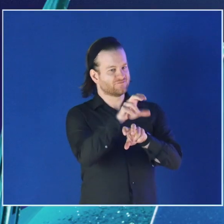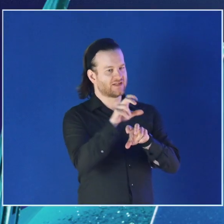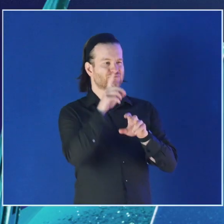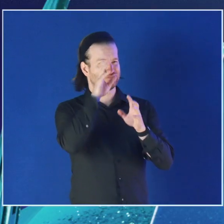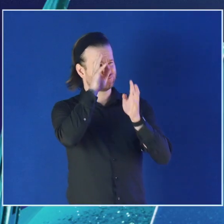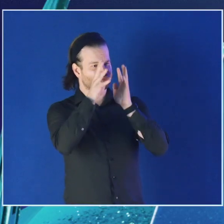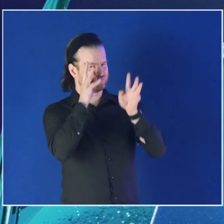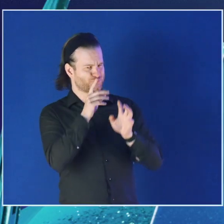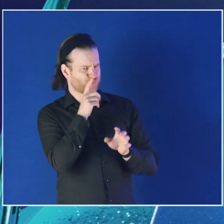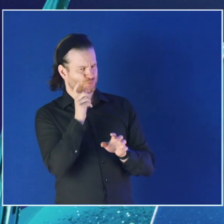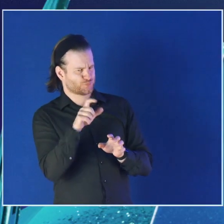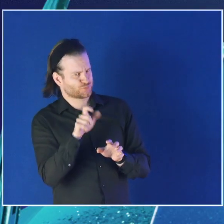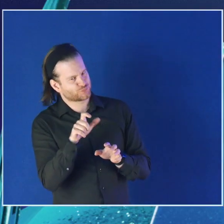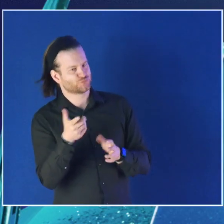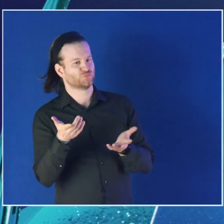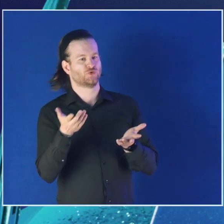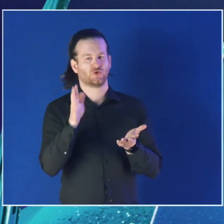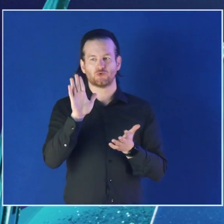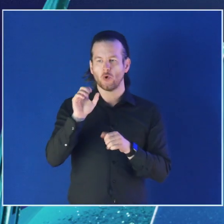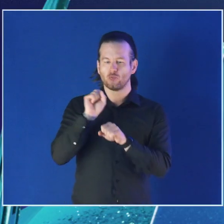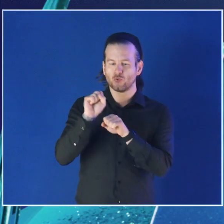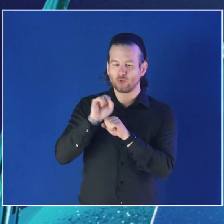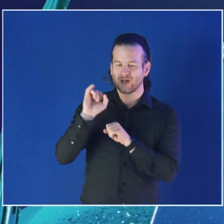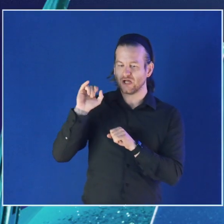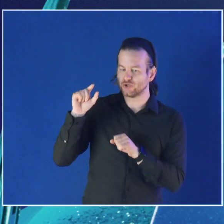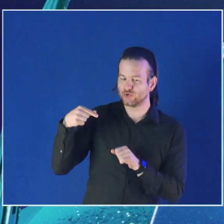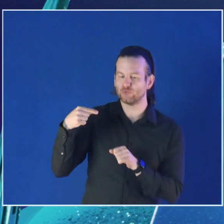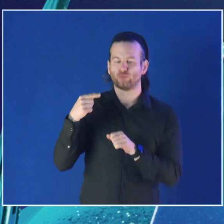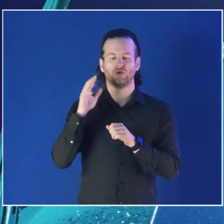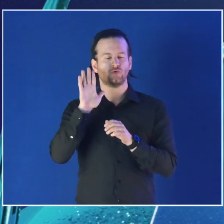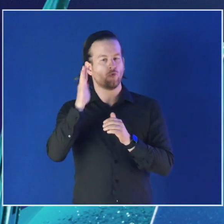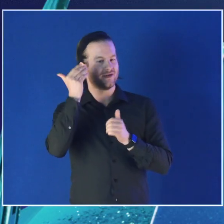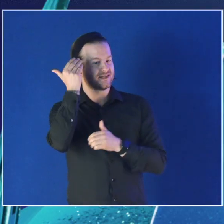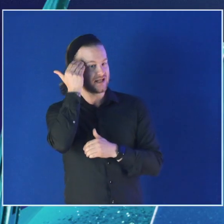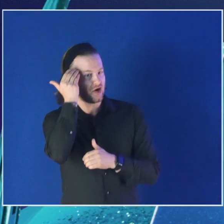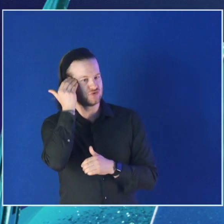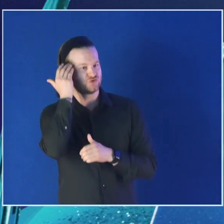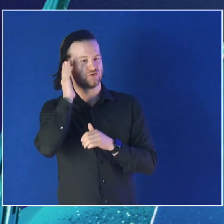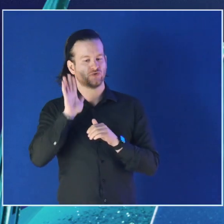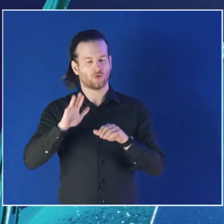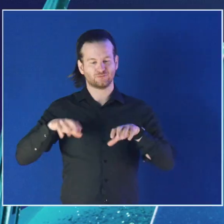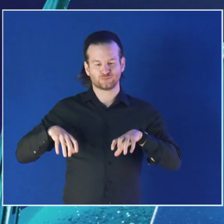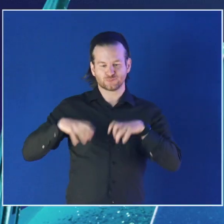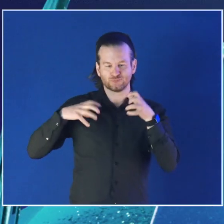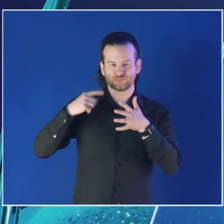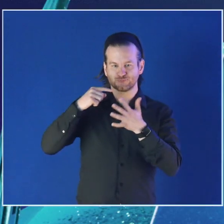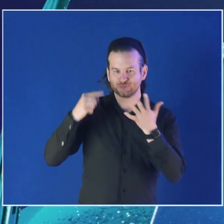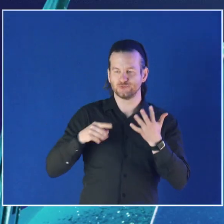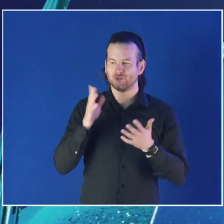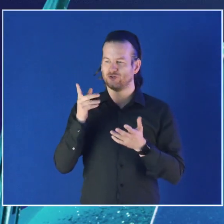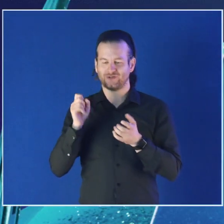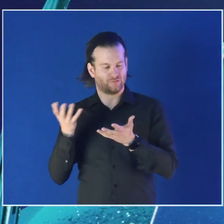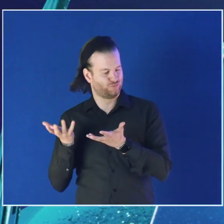It's your knowledge. It's your work. It's the things you bring uniquely to the table, so thank you, everyone, for sharing your stories.